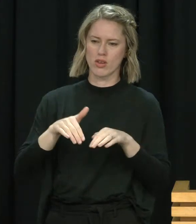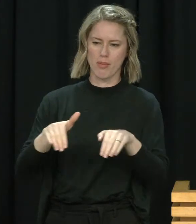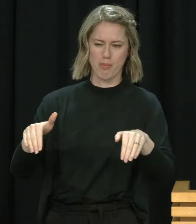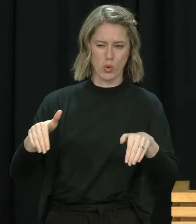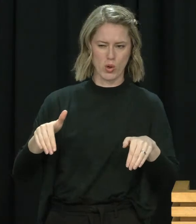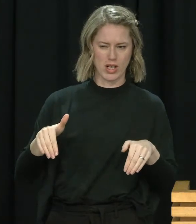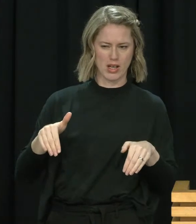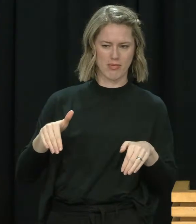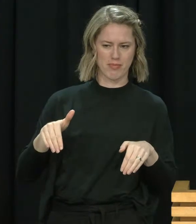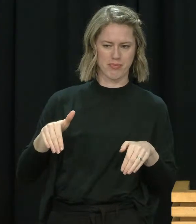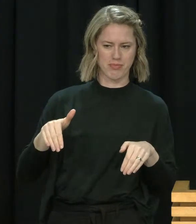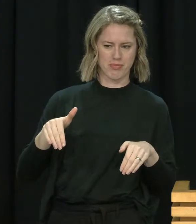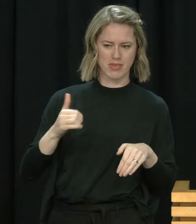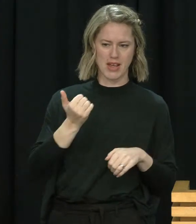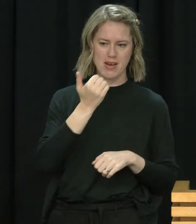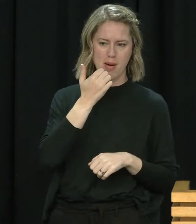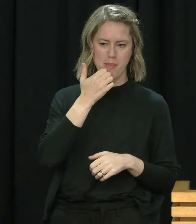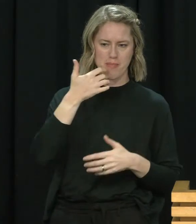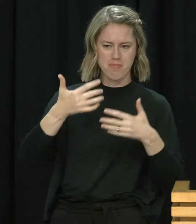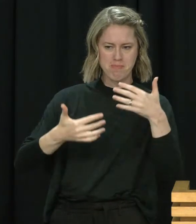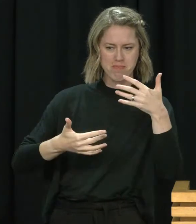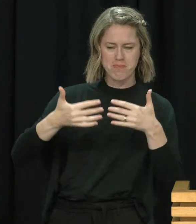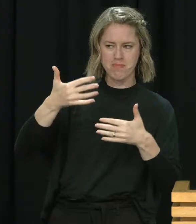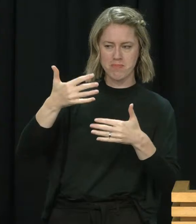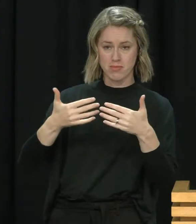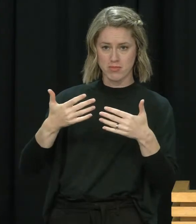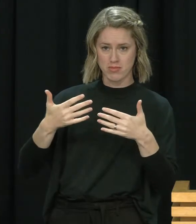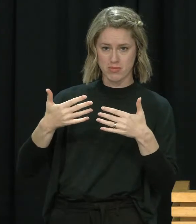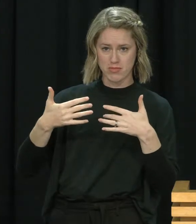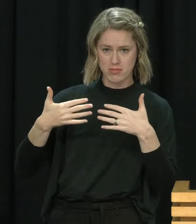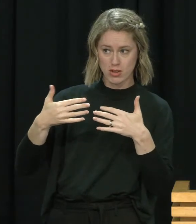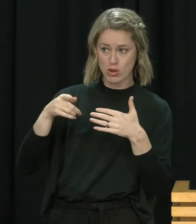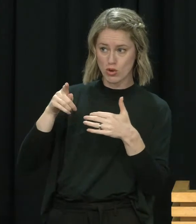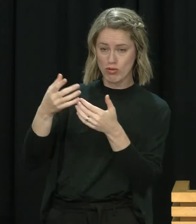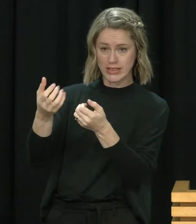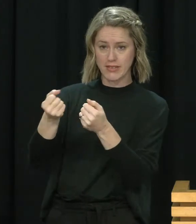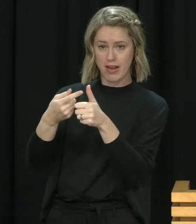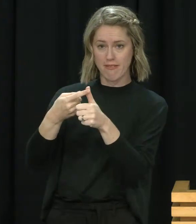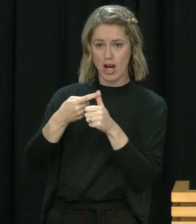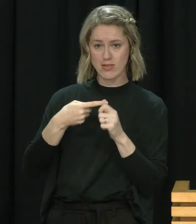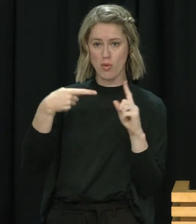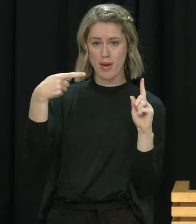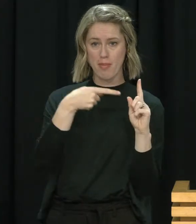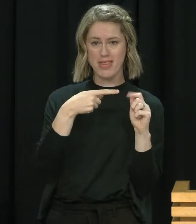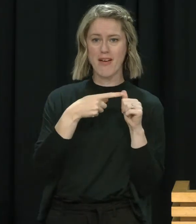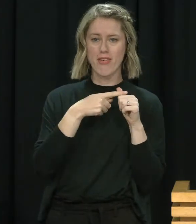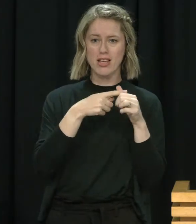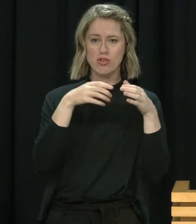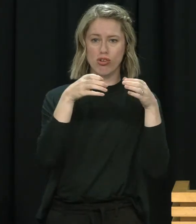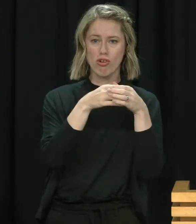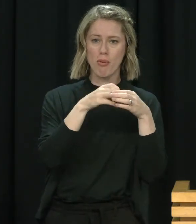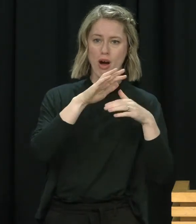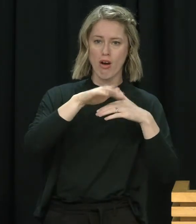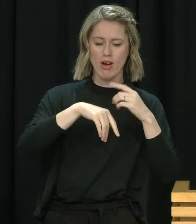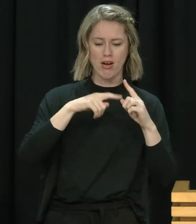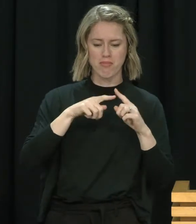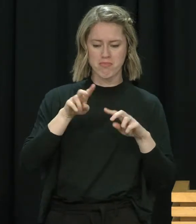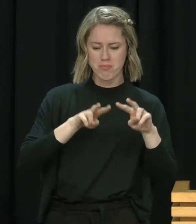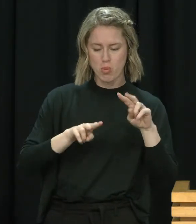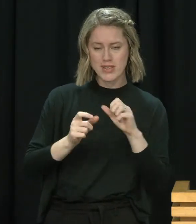before last that the next thing they were concentrating on was a 2- to 3-week stock